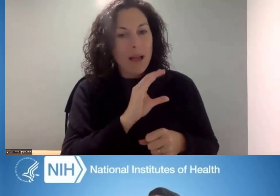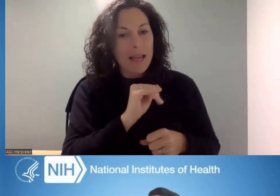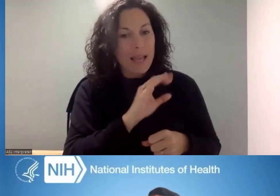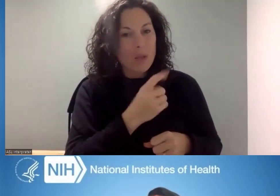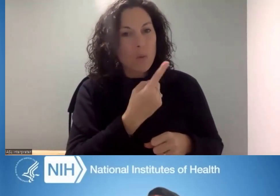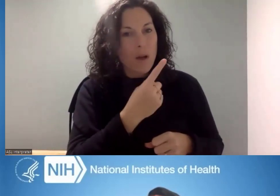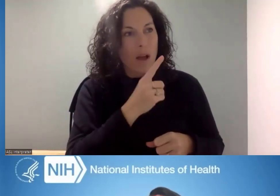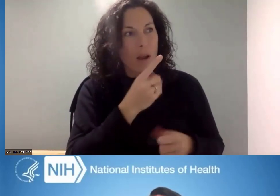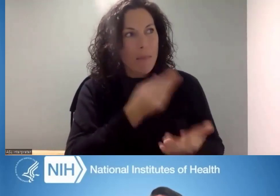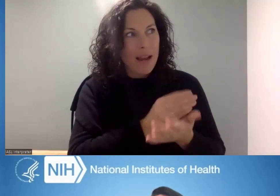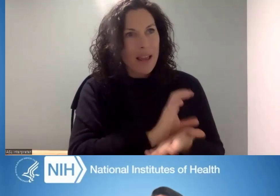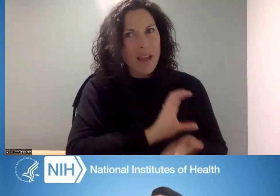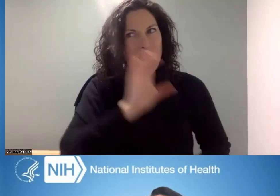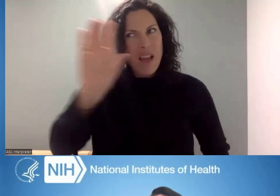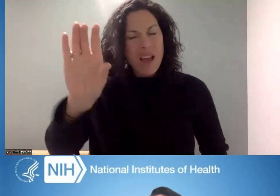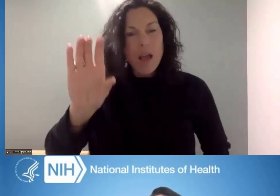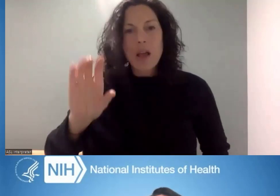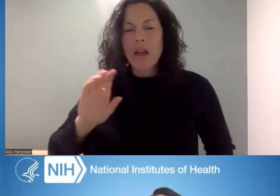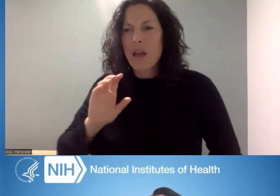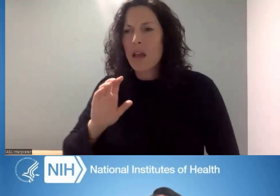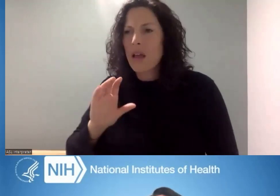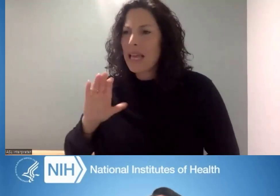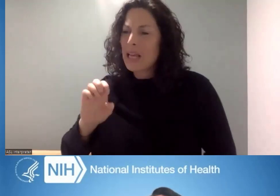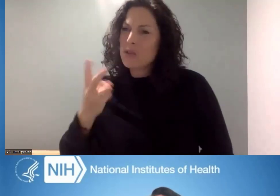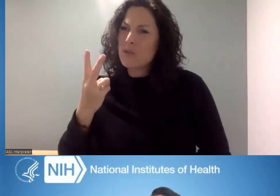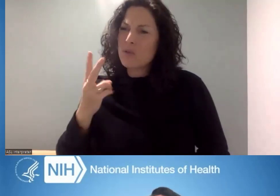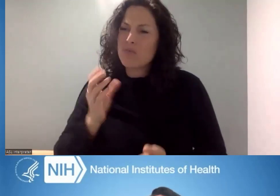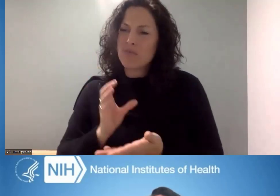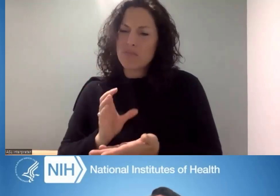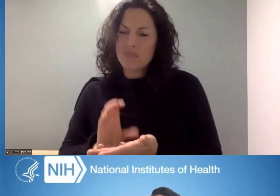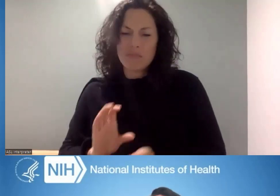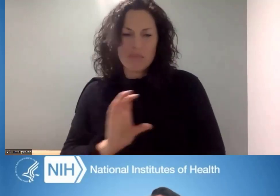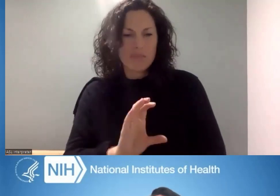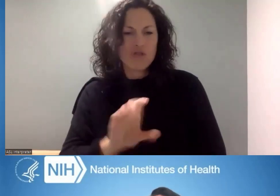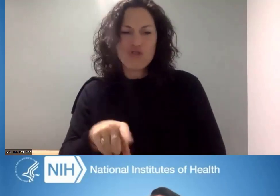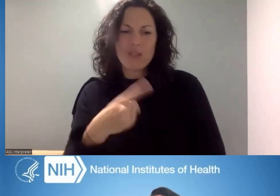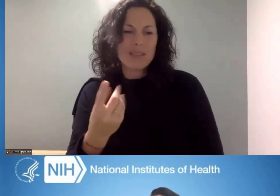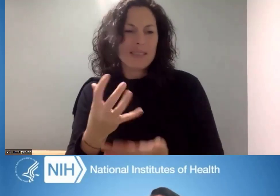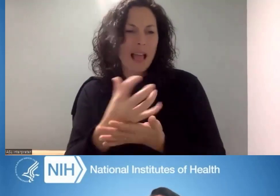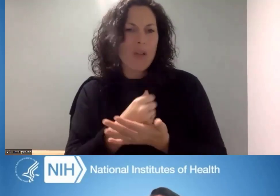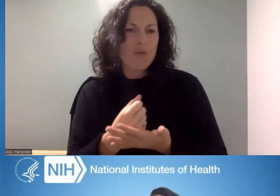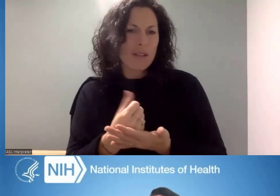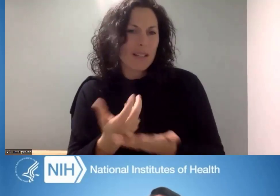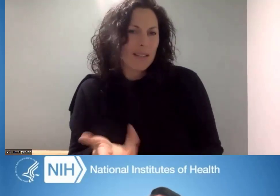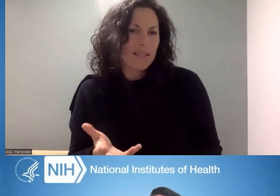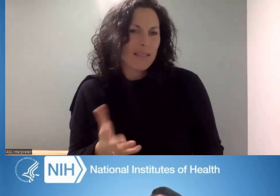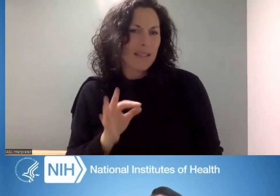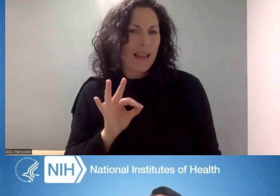where Case 2 only had to return the salary and fringe ... or the FNA?